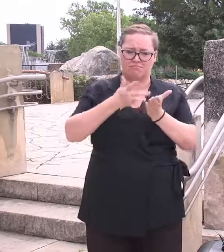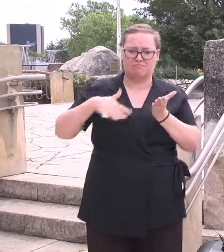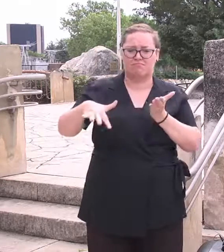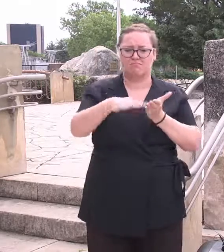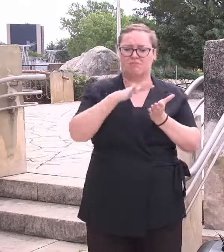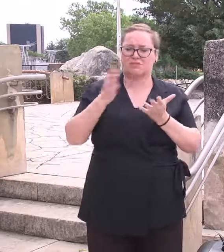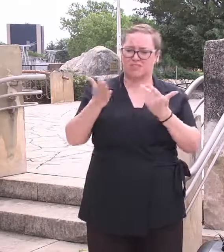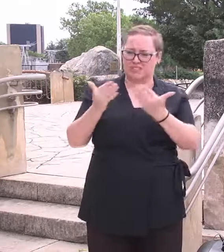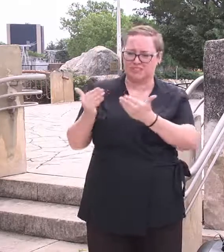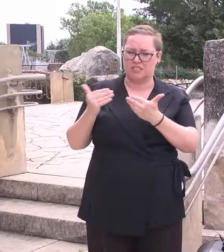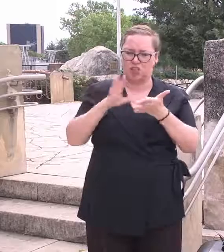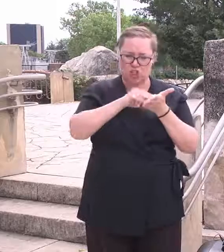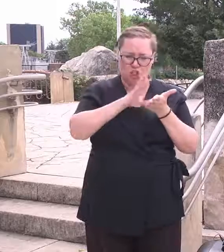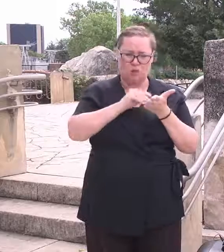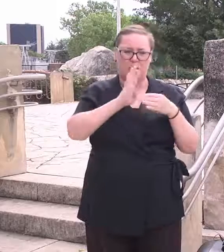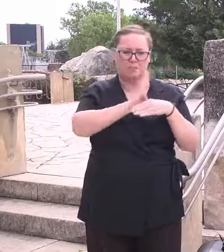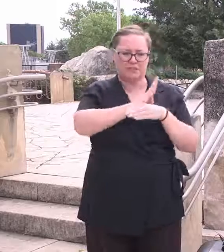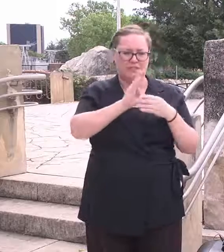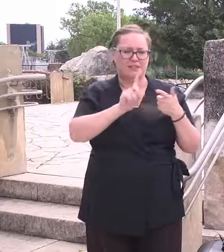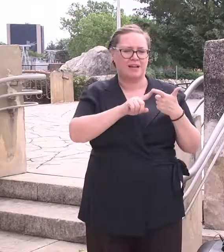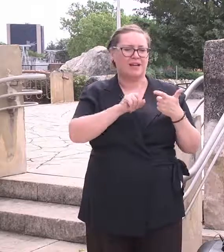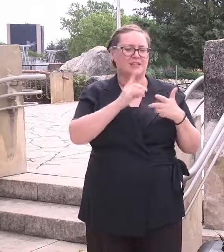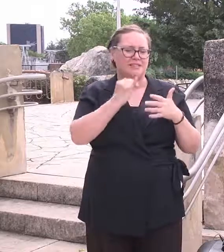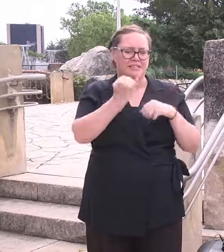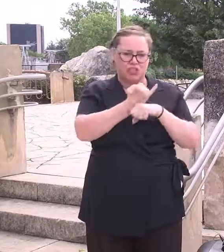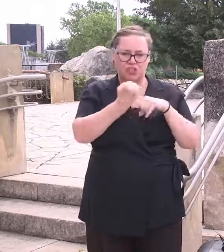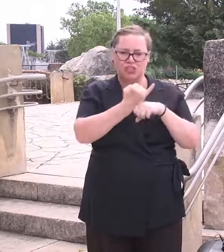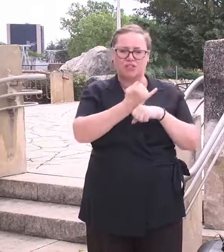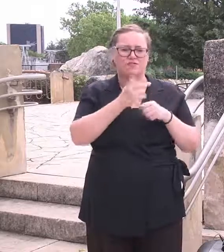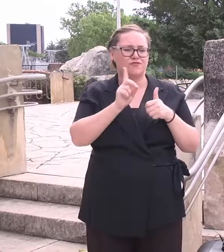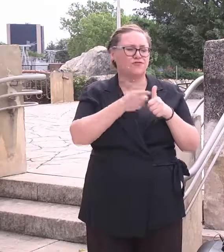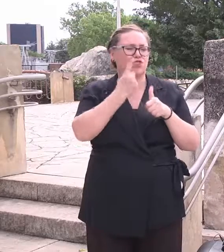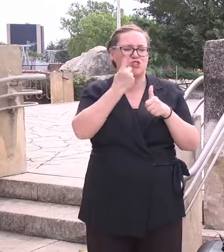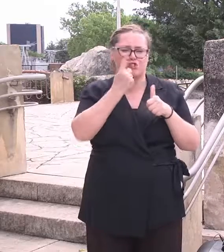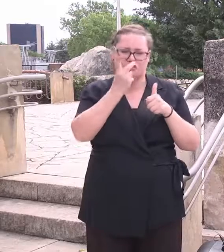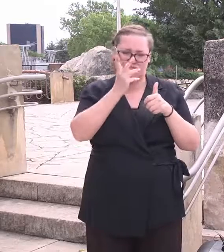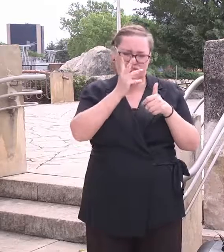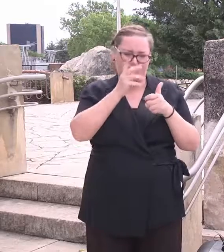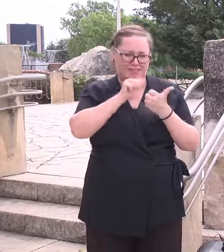and industry firsthand this really does open up young people's minds and helps them understand